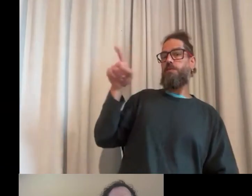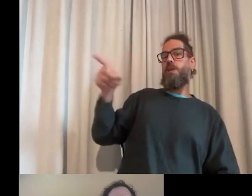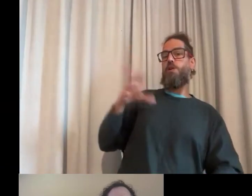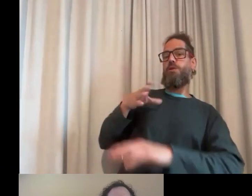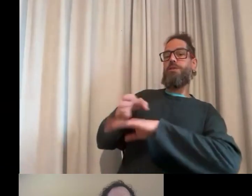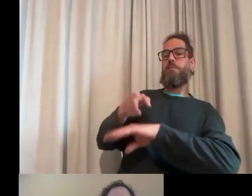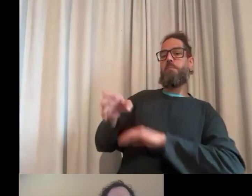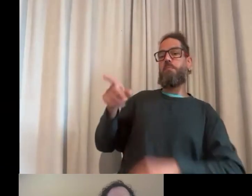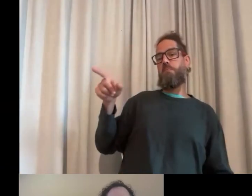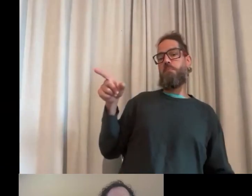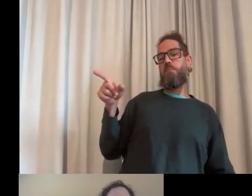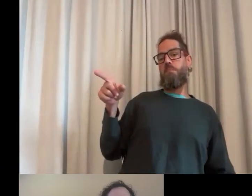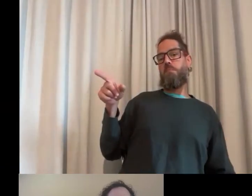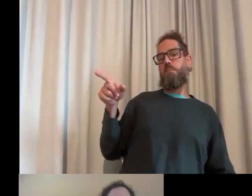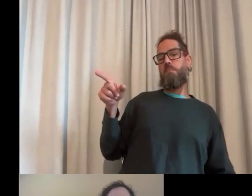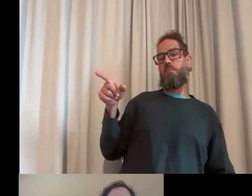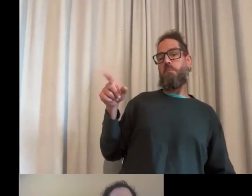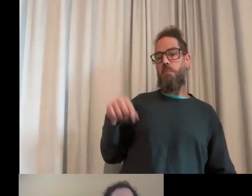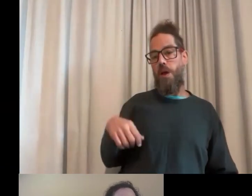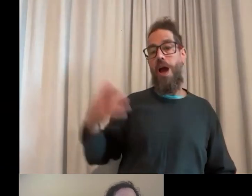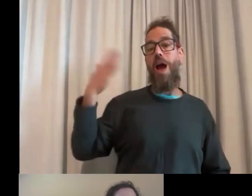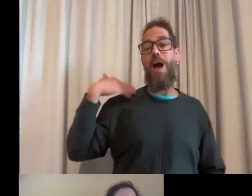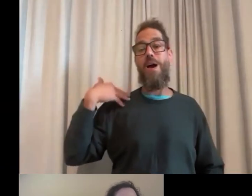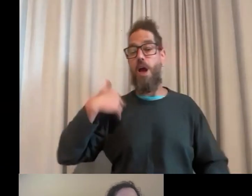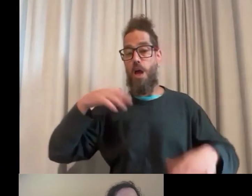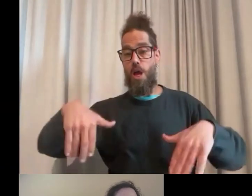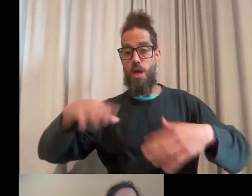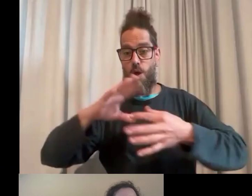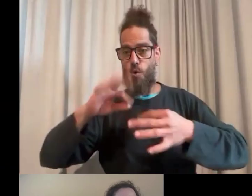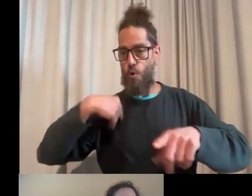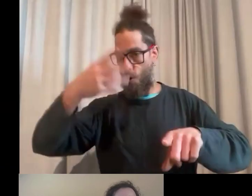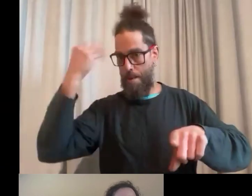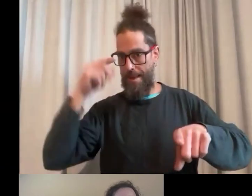so that the entire world can have it there. And also, there's, I didn't touch on it,